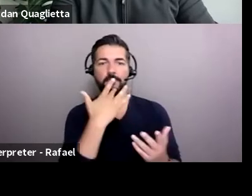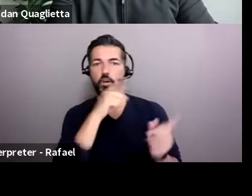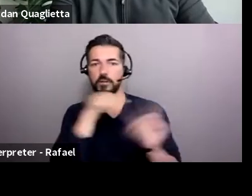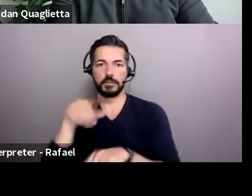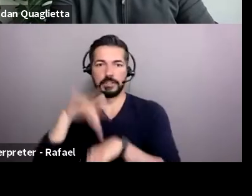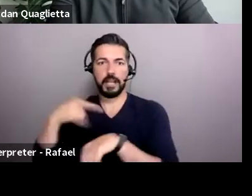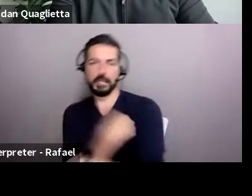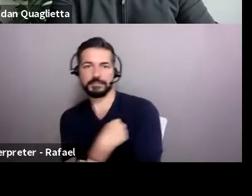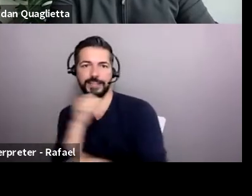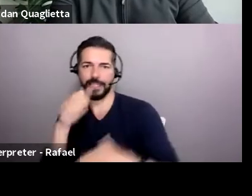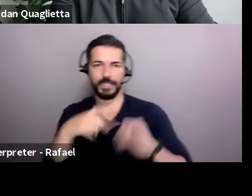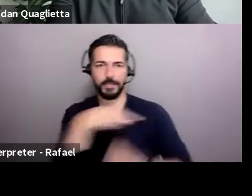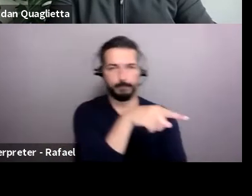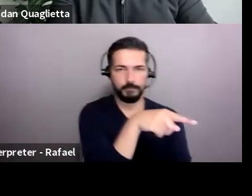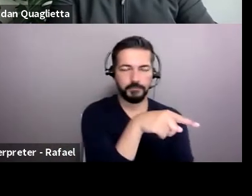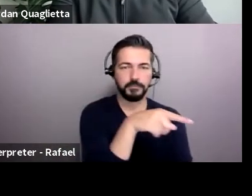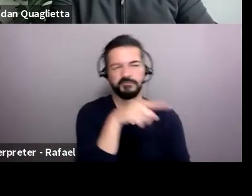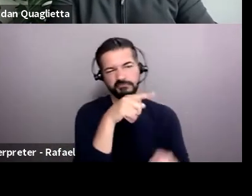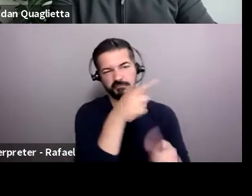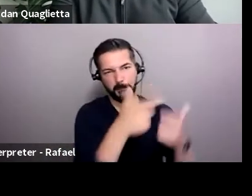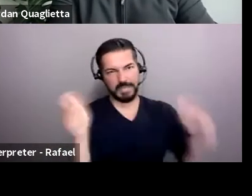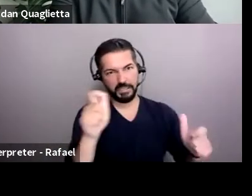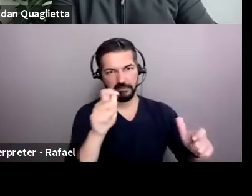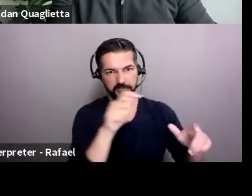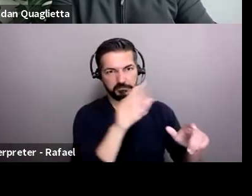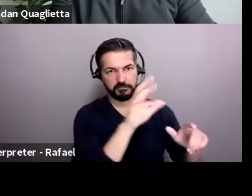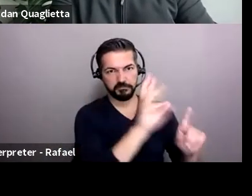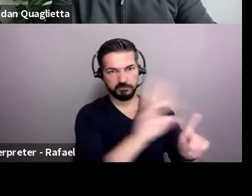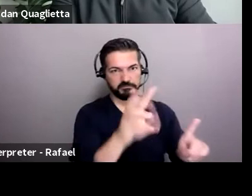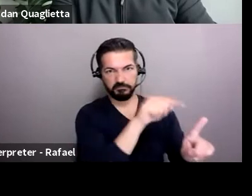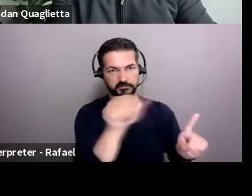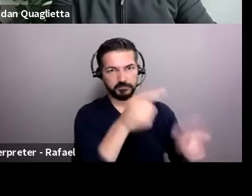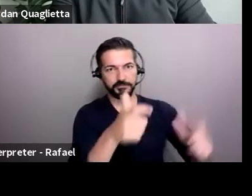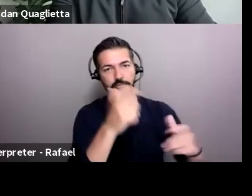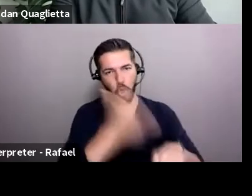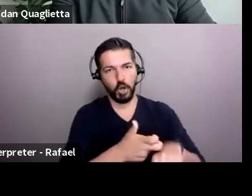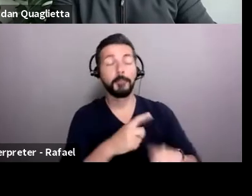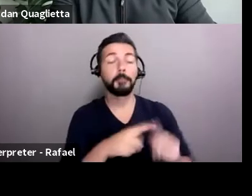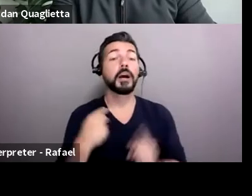Not always they're behemoth, but we had PR put a link.